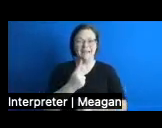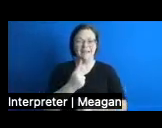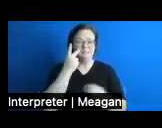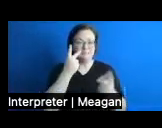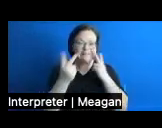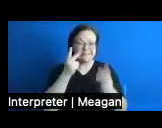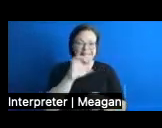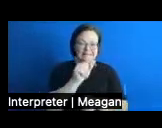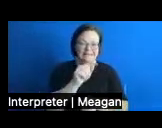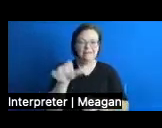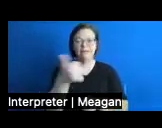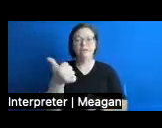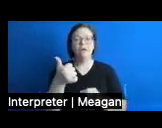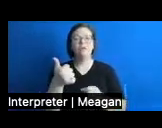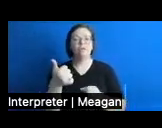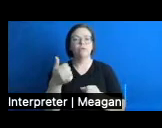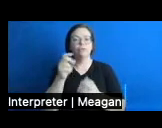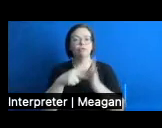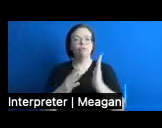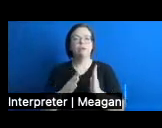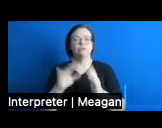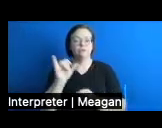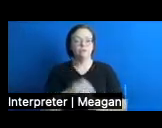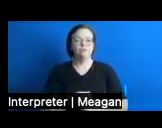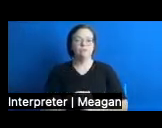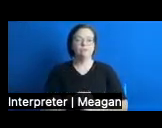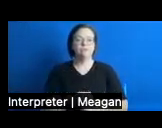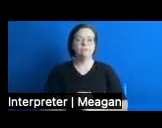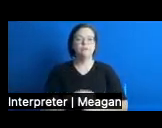and some opening readers read. I'm excited about that, um, the slots for that reading are full,